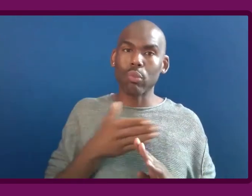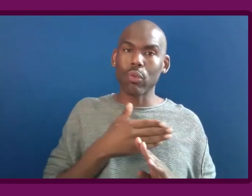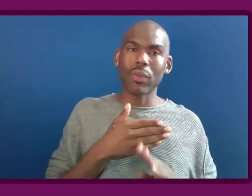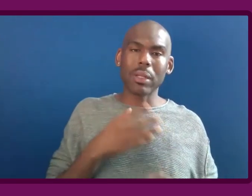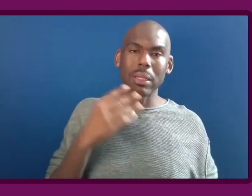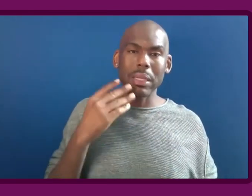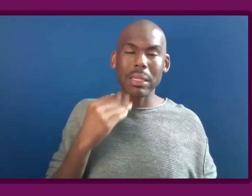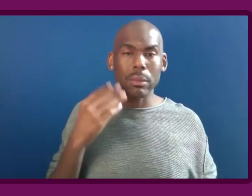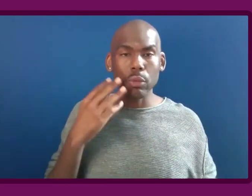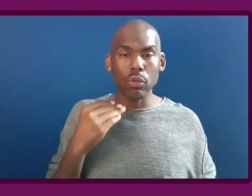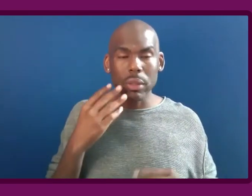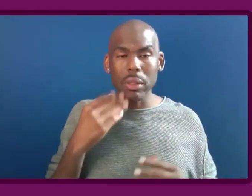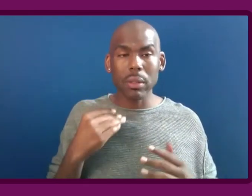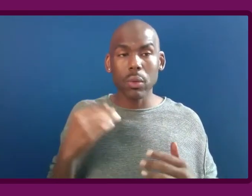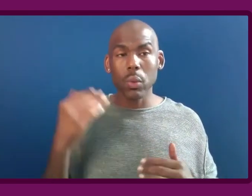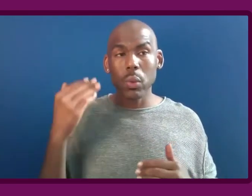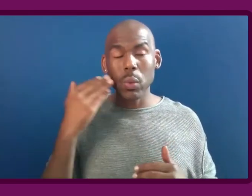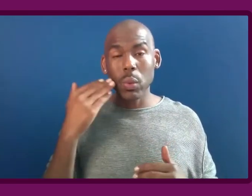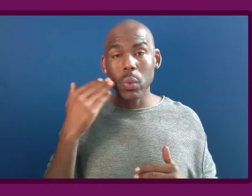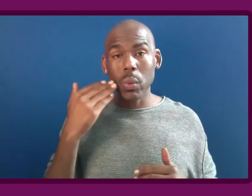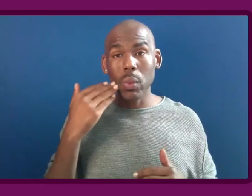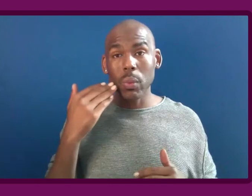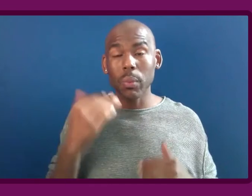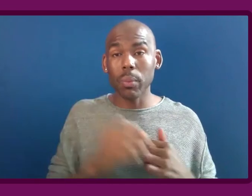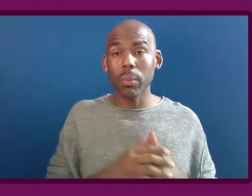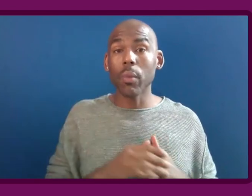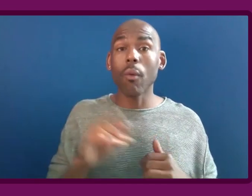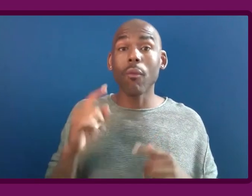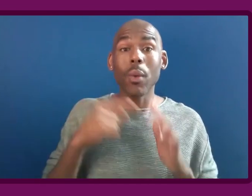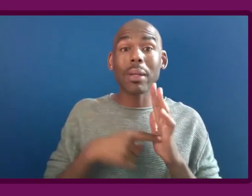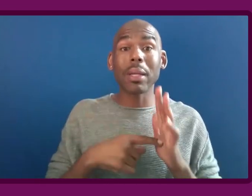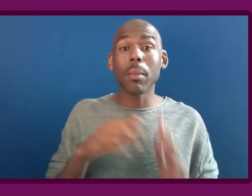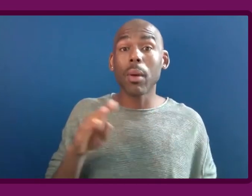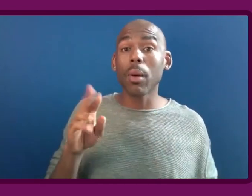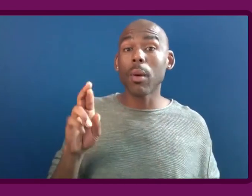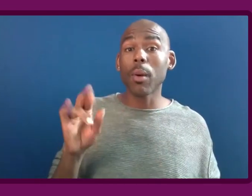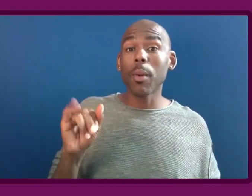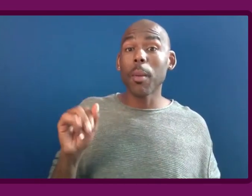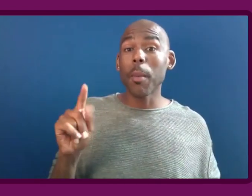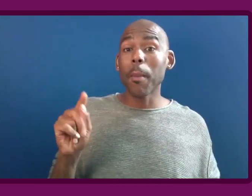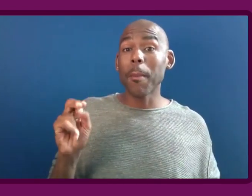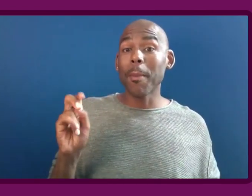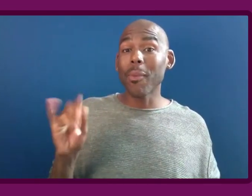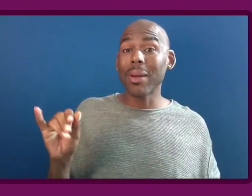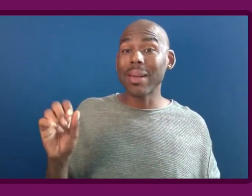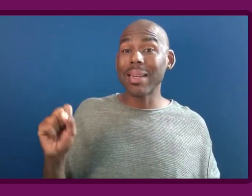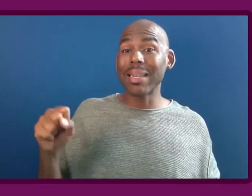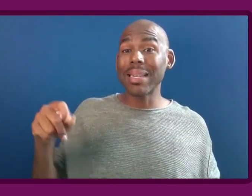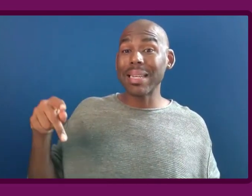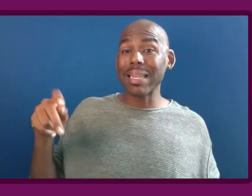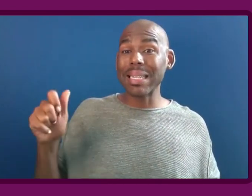Because they're not celebrities. As much as I ... Again, me too. Britney Spears, growing up, she was my queen as well. Maryangel Garcia-Ramos: Yeah. Ashley Inkumsah: